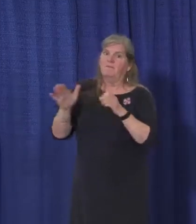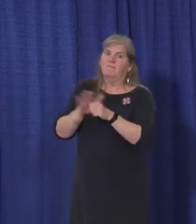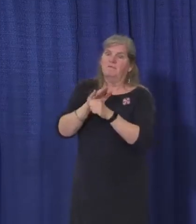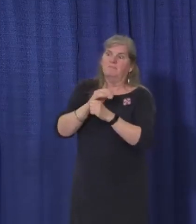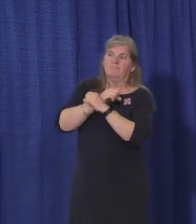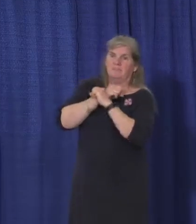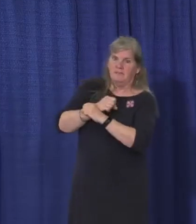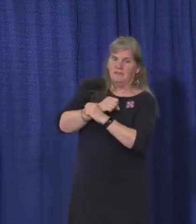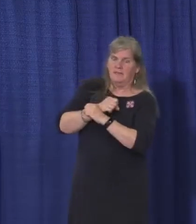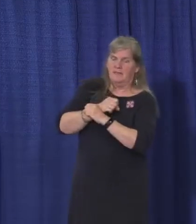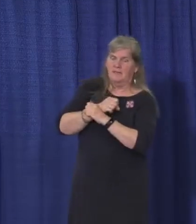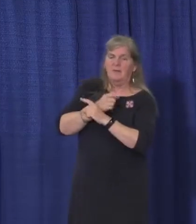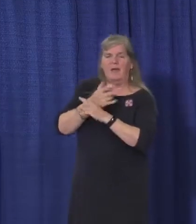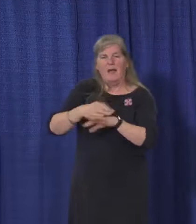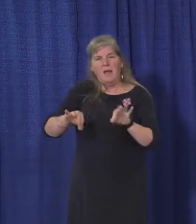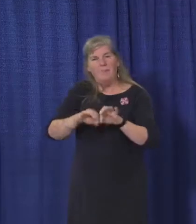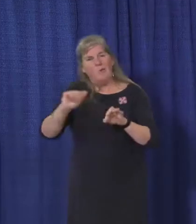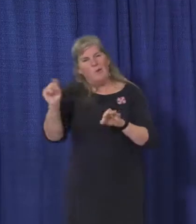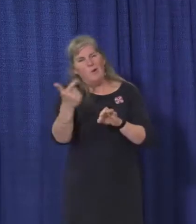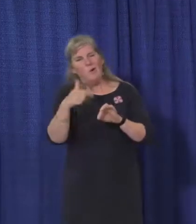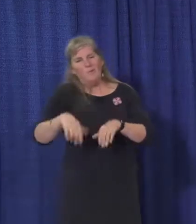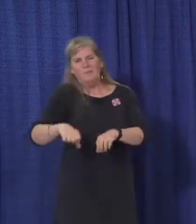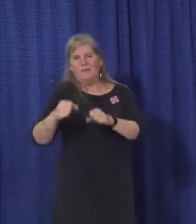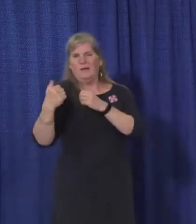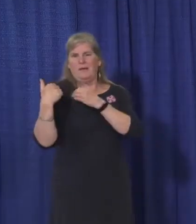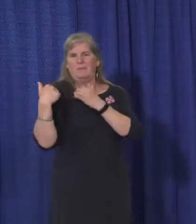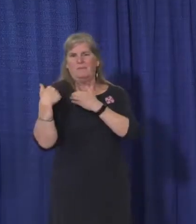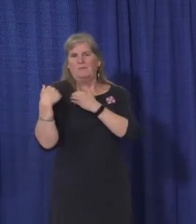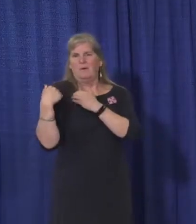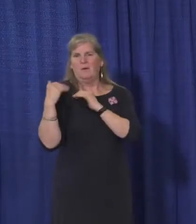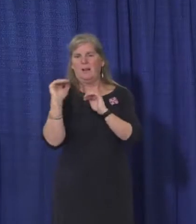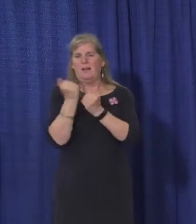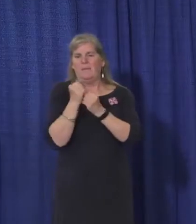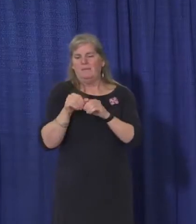us which is why we must stay vigilant to prevent further